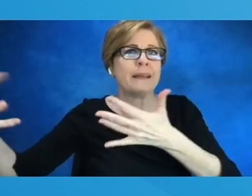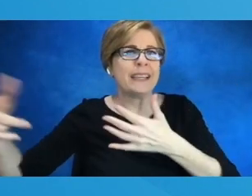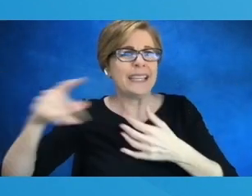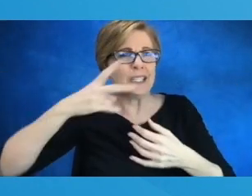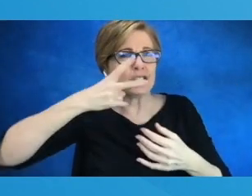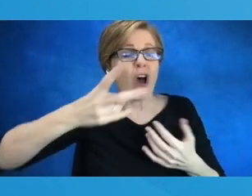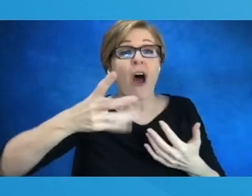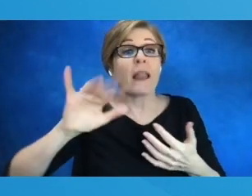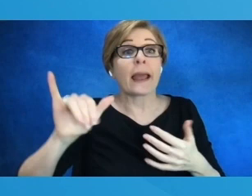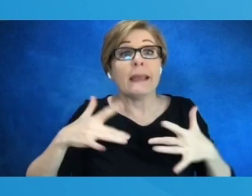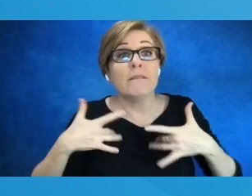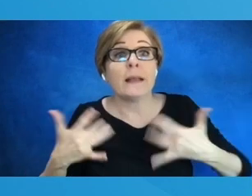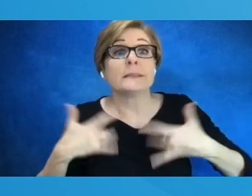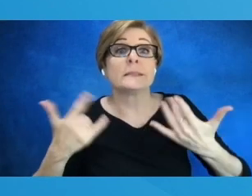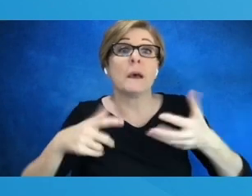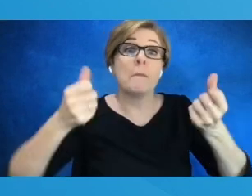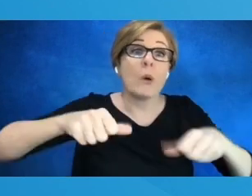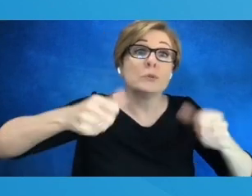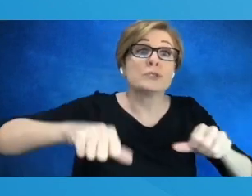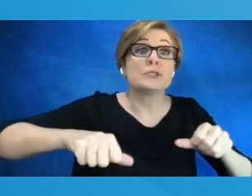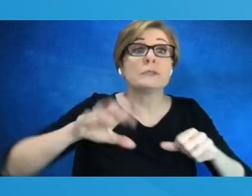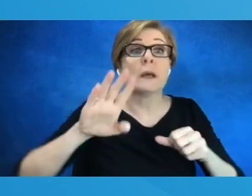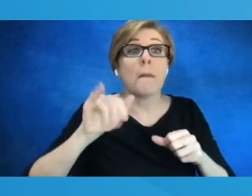billboards, things that have been left behind.